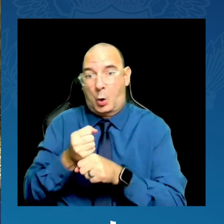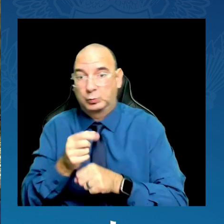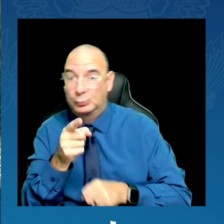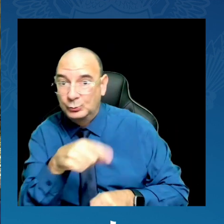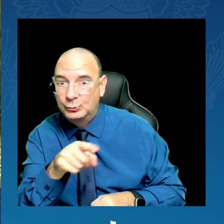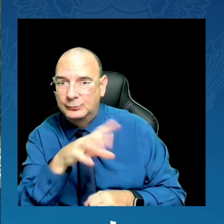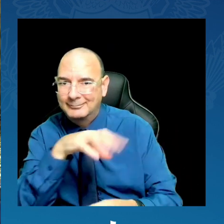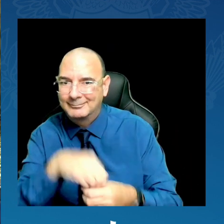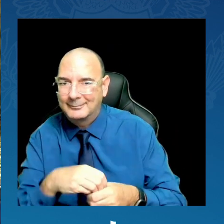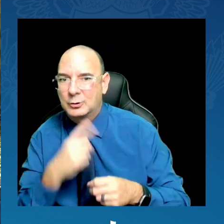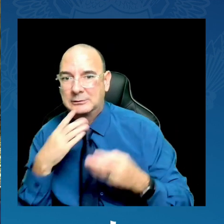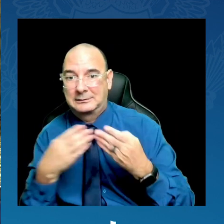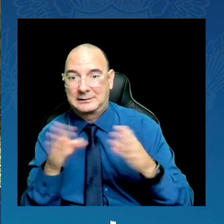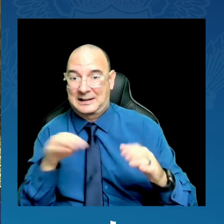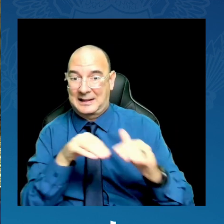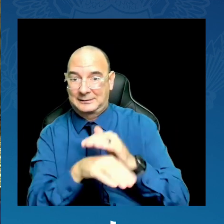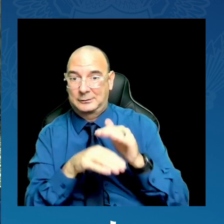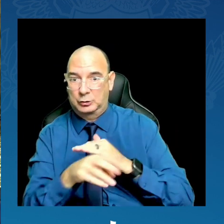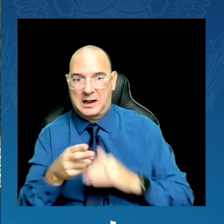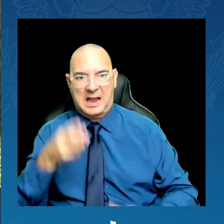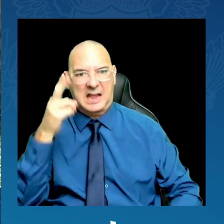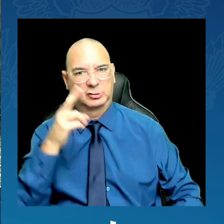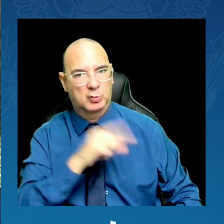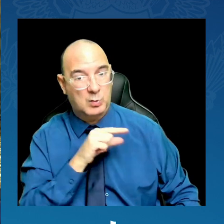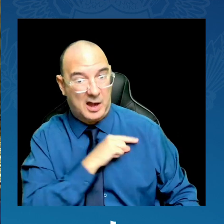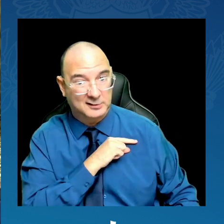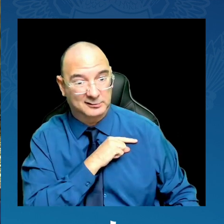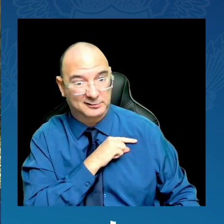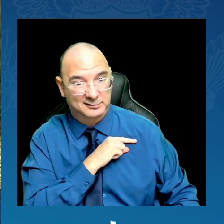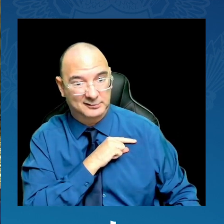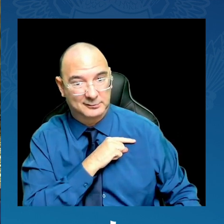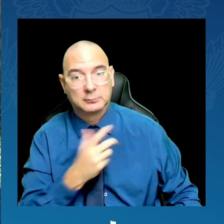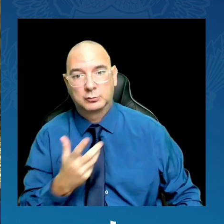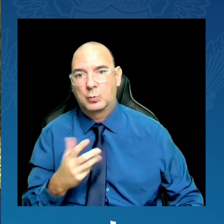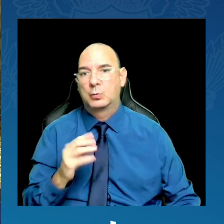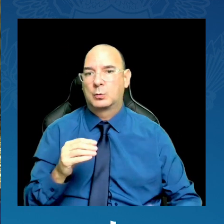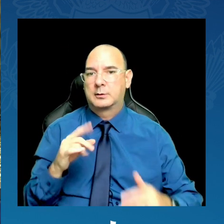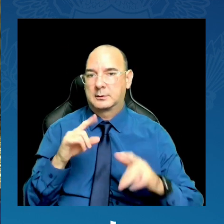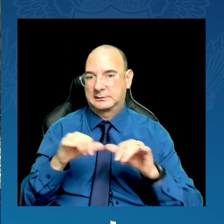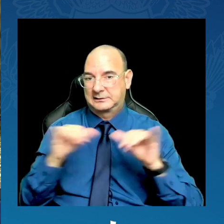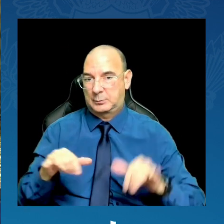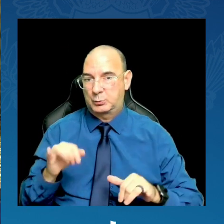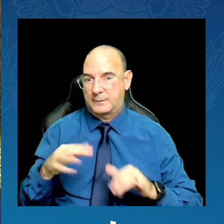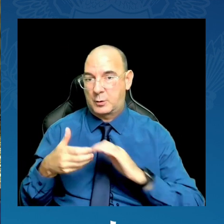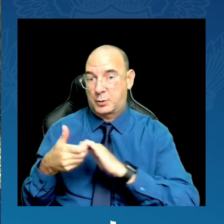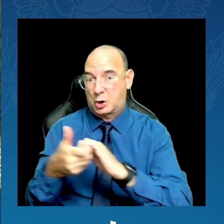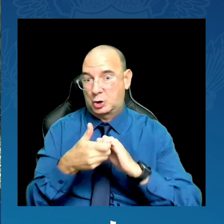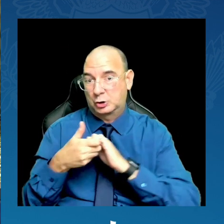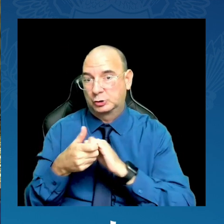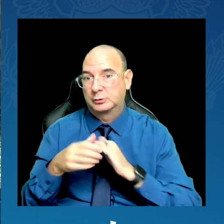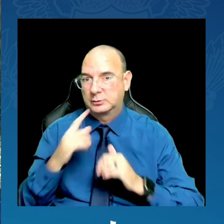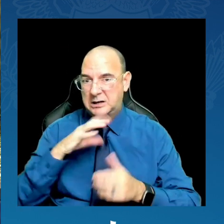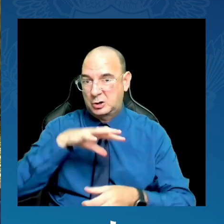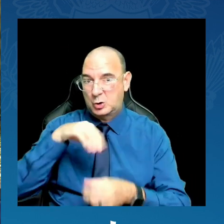of an ecosystem of partners includes industry, sector, community organizations that are so passionate about this,